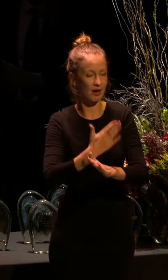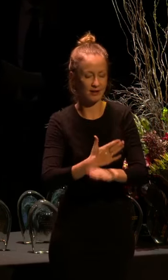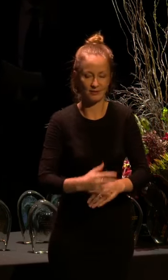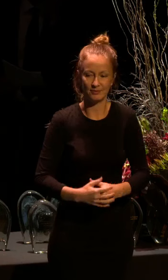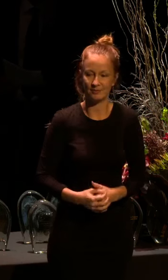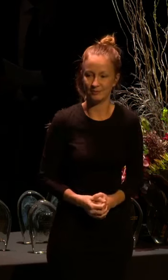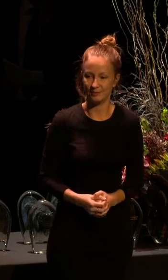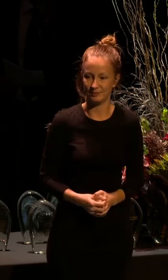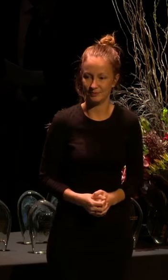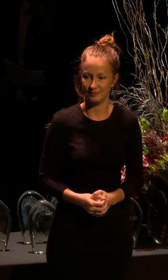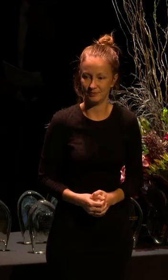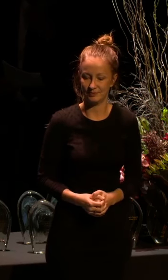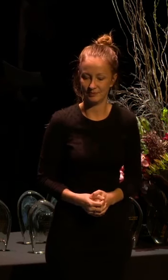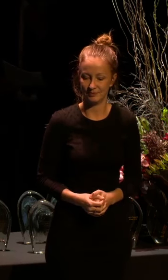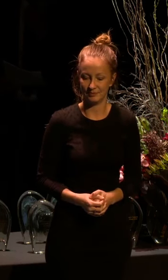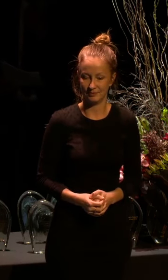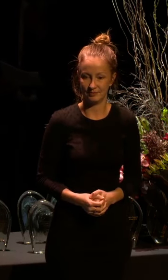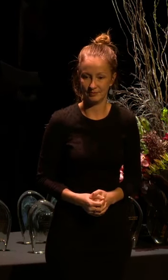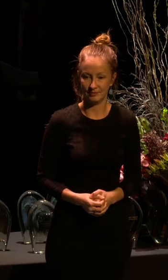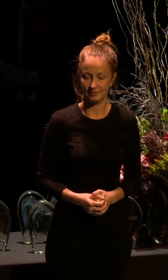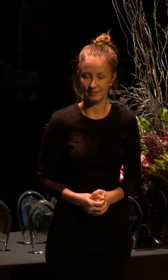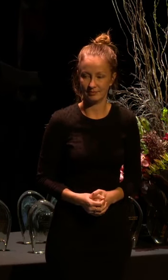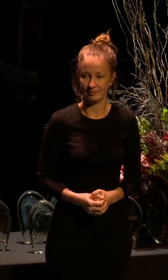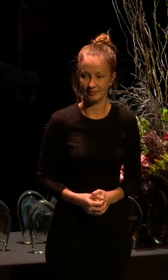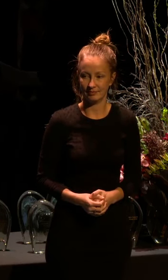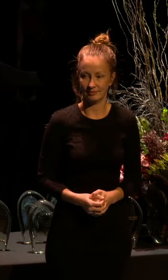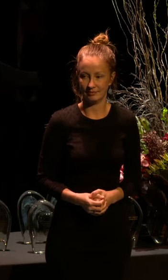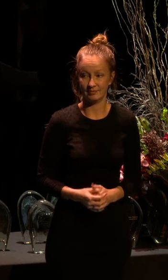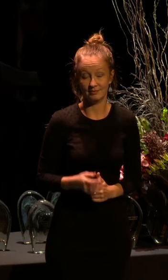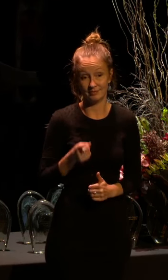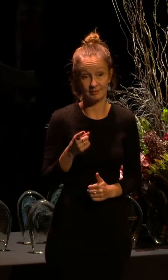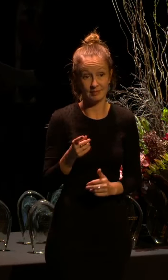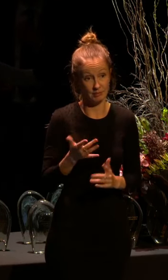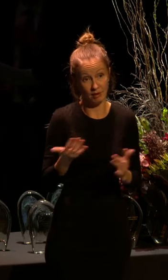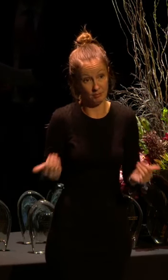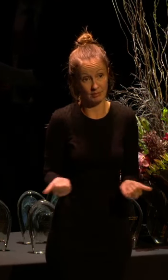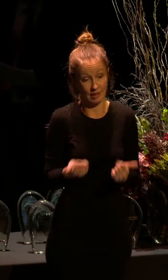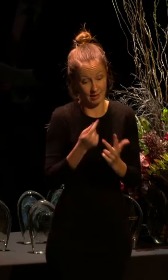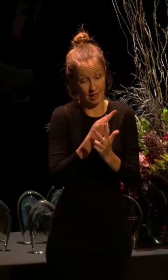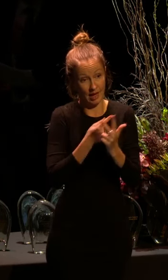And we see that in the achievements of the awardees this evening.